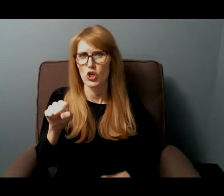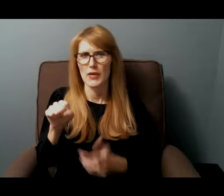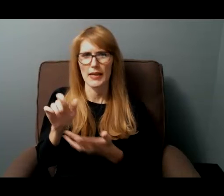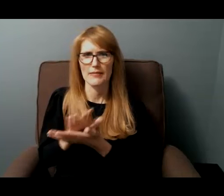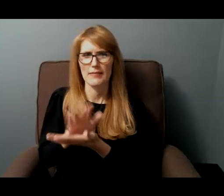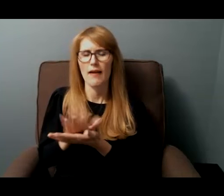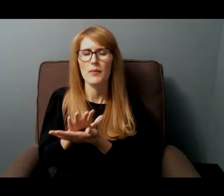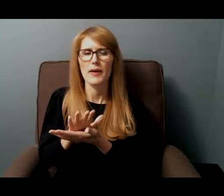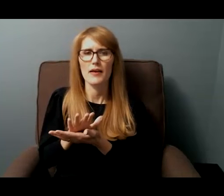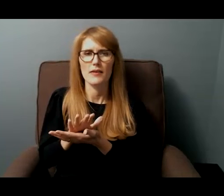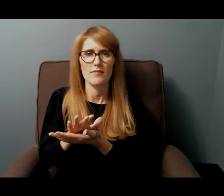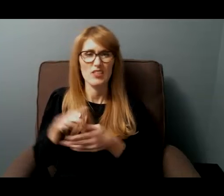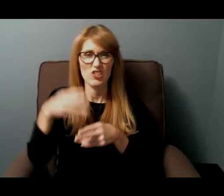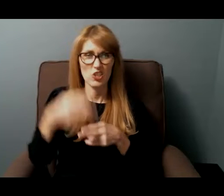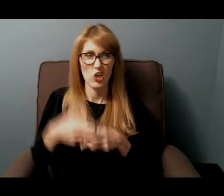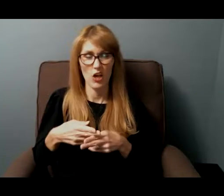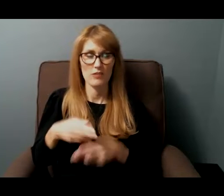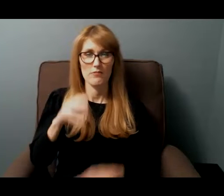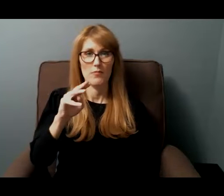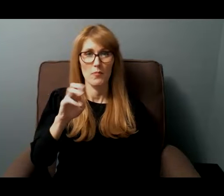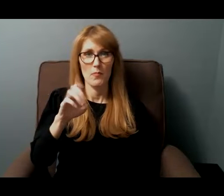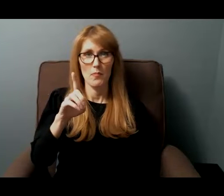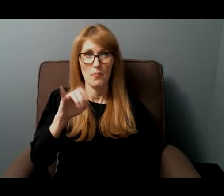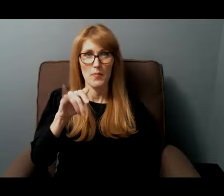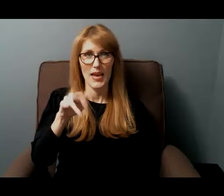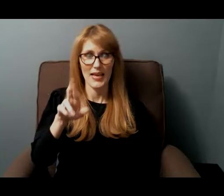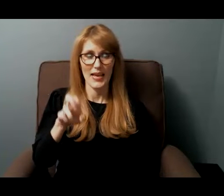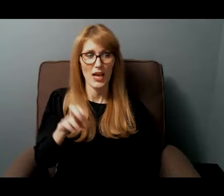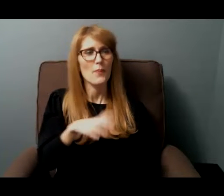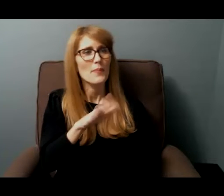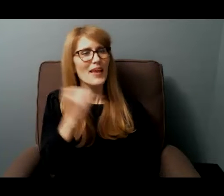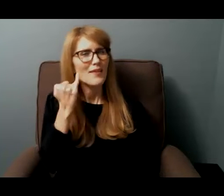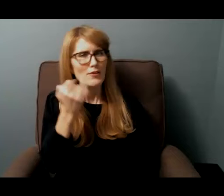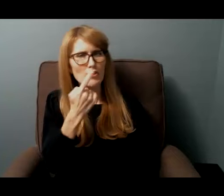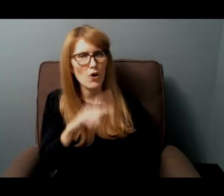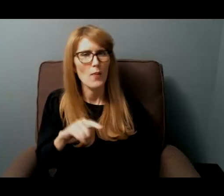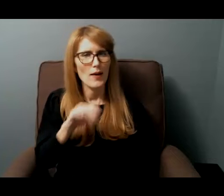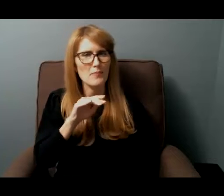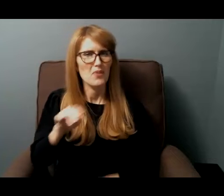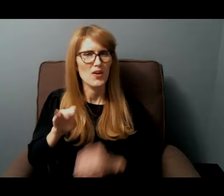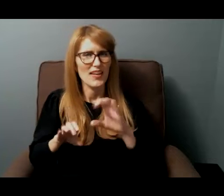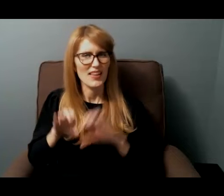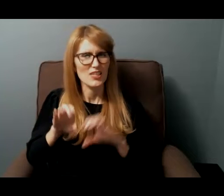simply "Medicare." So Ciara, if you can drop that one in the Chat box, that would be great as well.